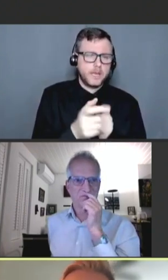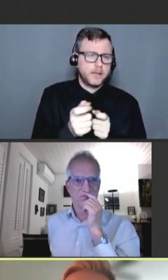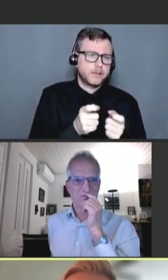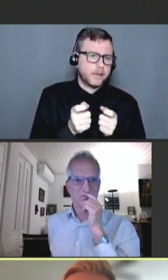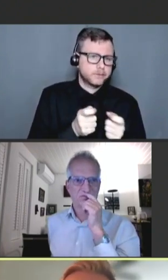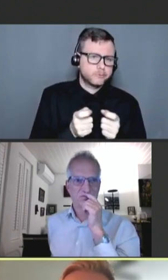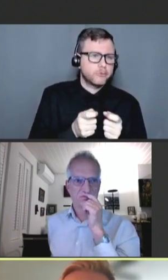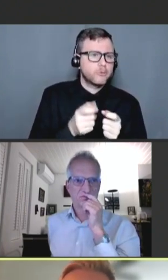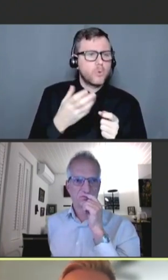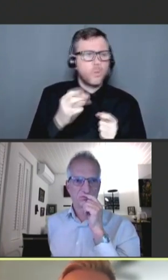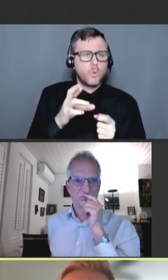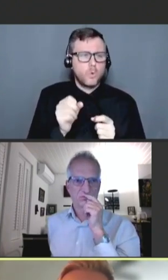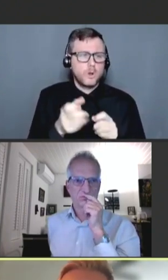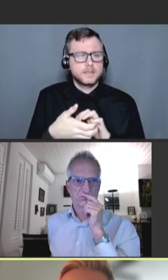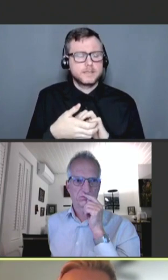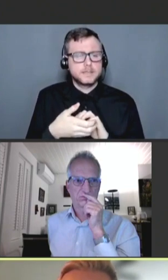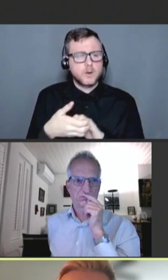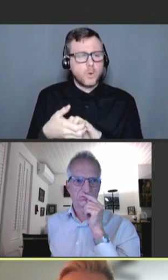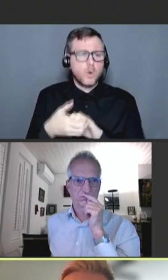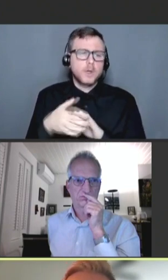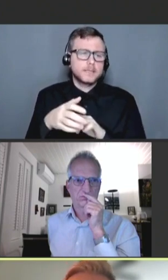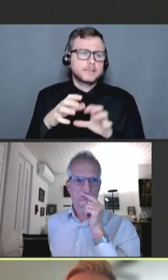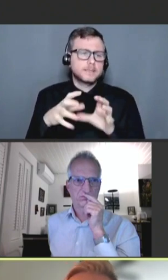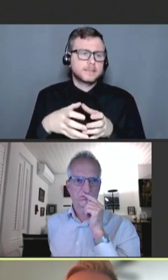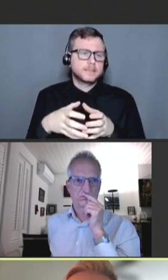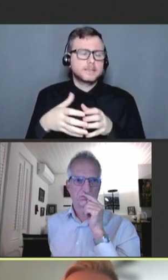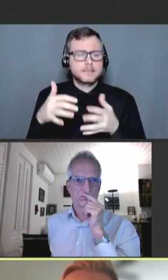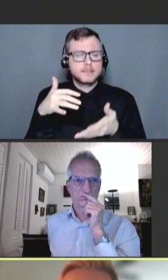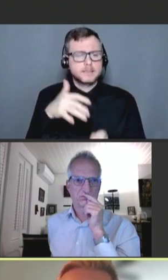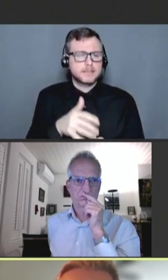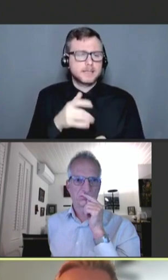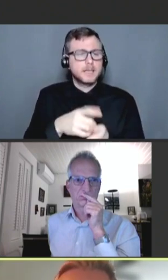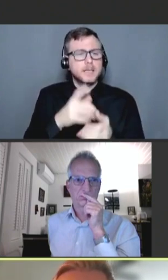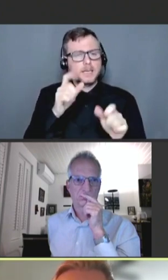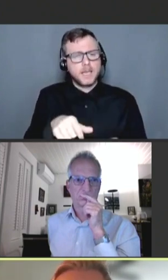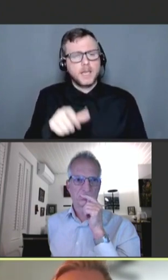vaccination before SARS-CoV-2 infection could reduce the risk of subsequent Long-COVID,